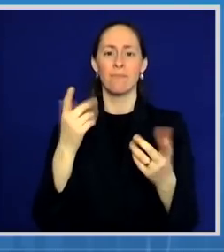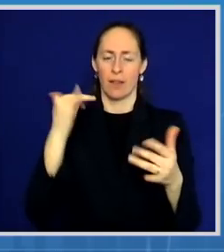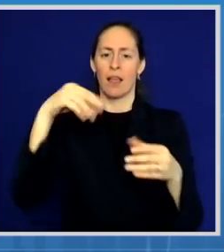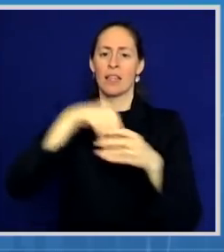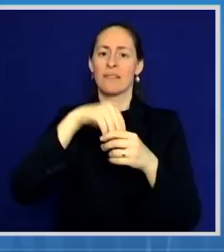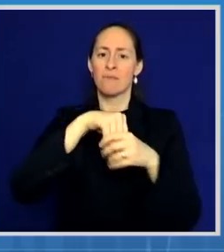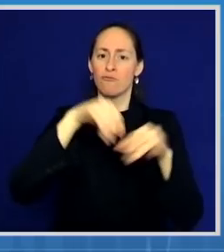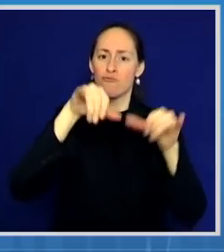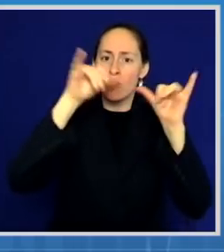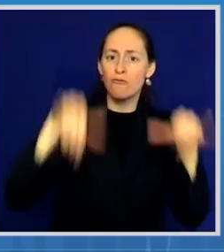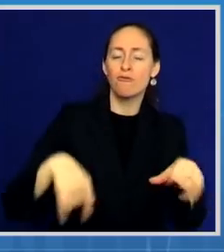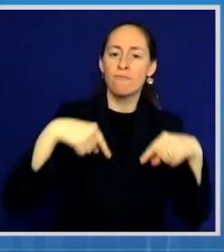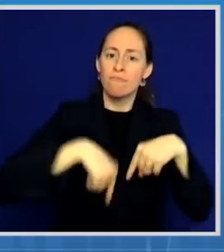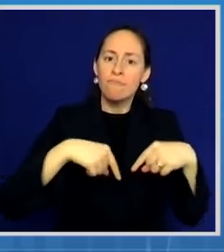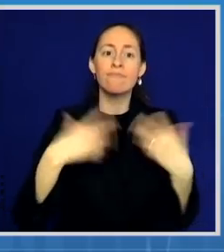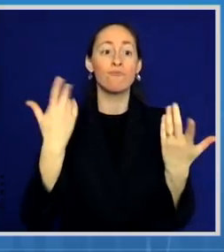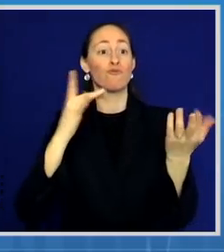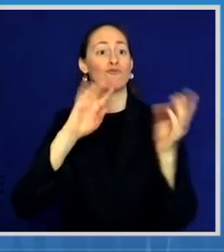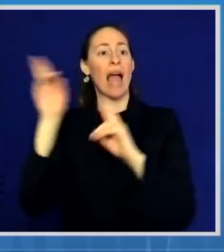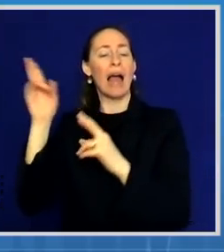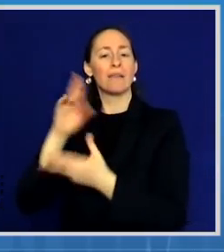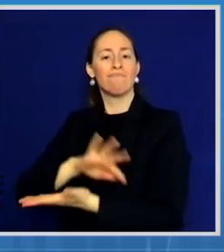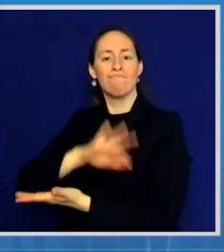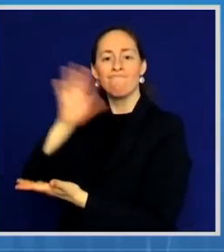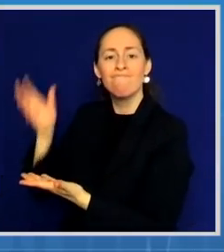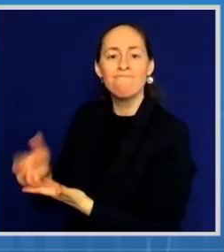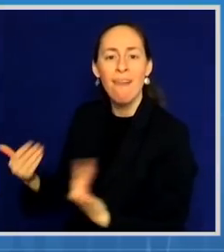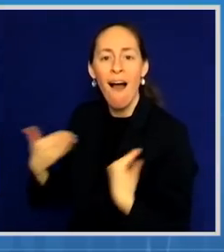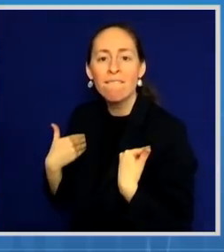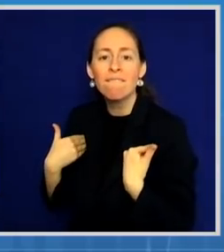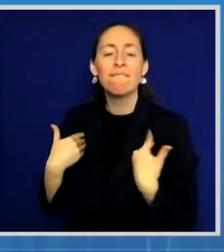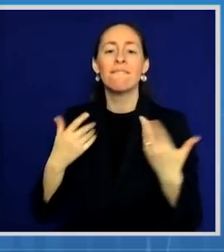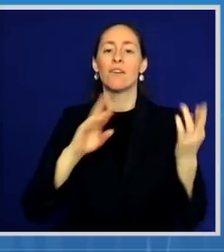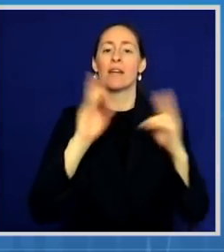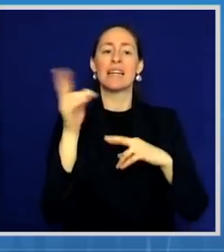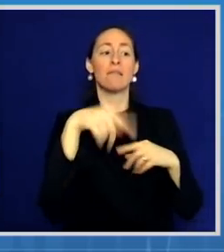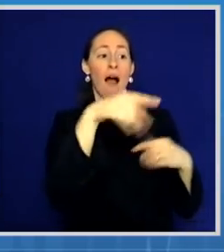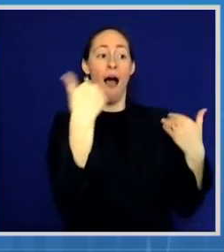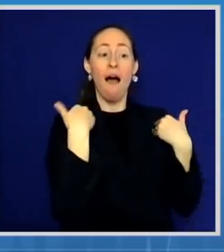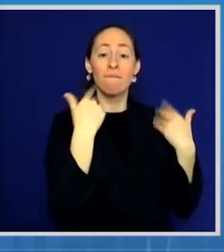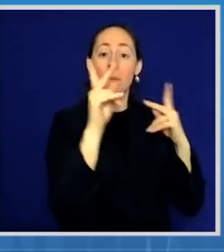for people to get vaccinated, enough vaccinators in the field is so important